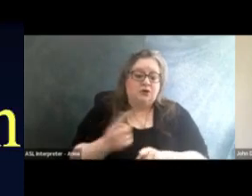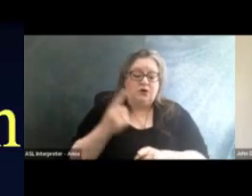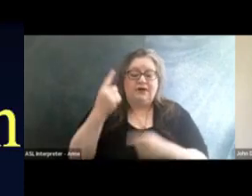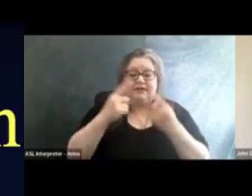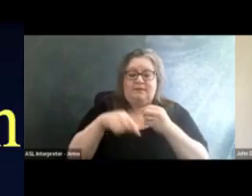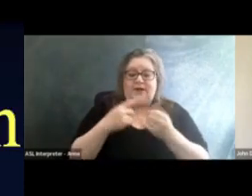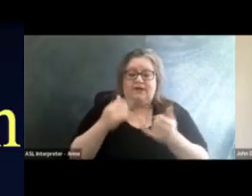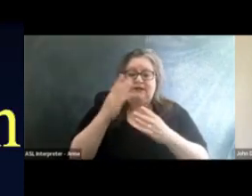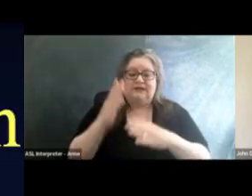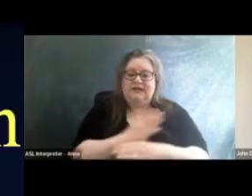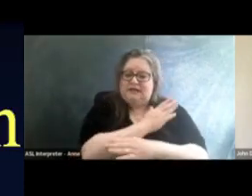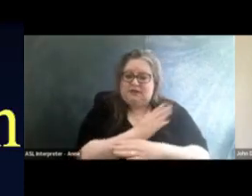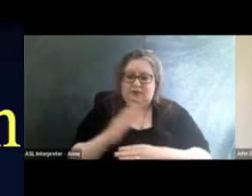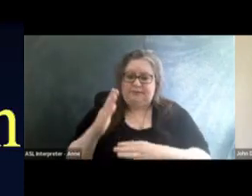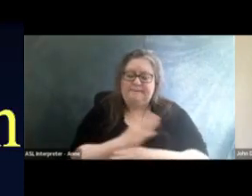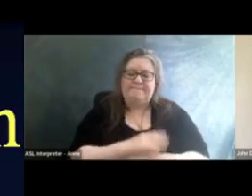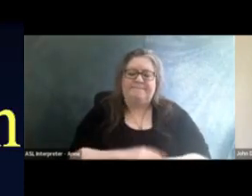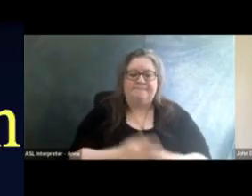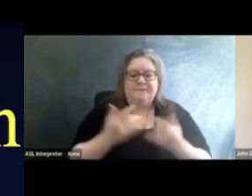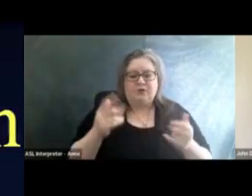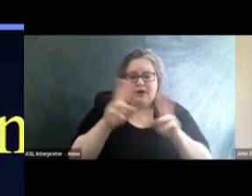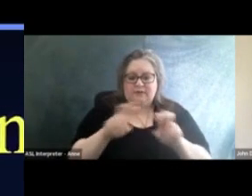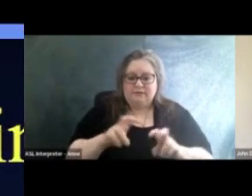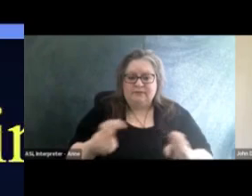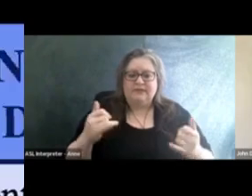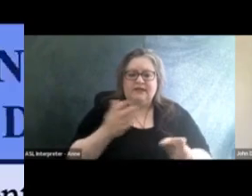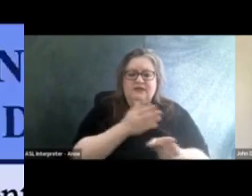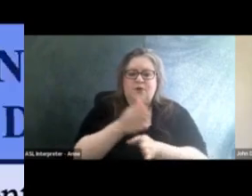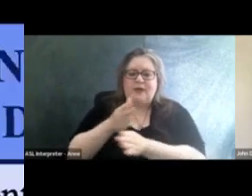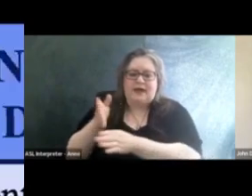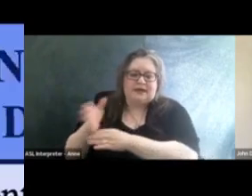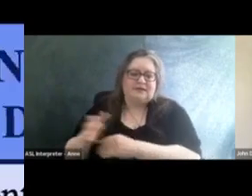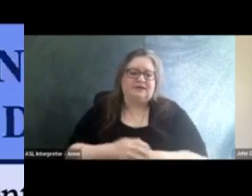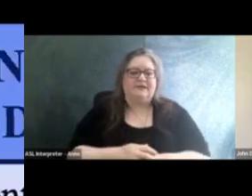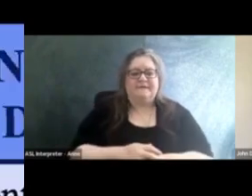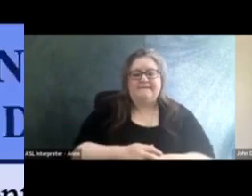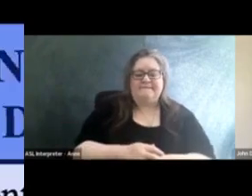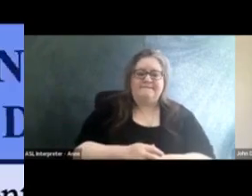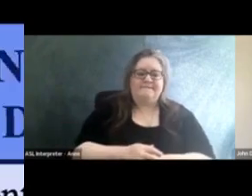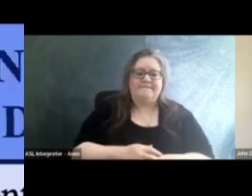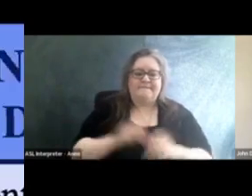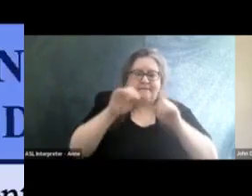continuum. So let's take a closer look at these domains. So what's on the screen now is a